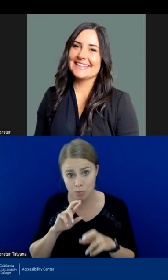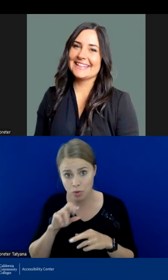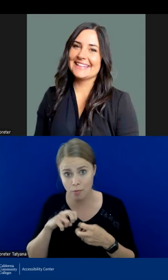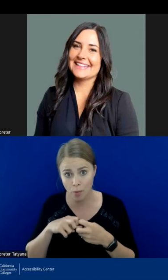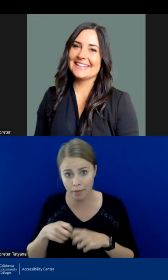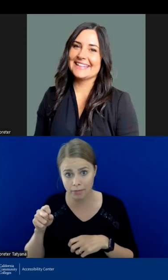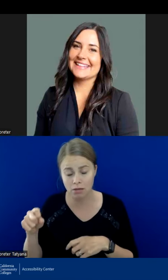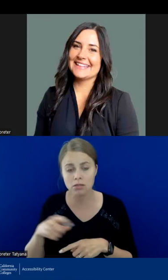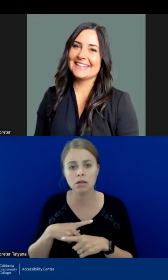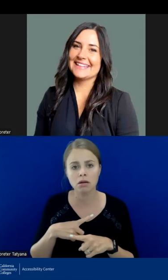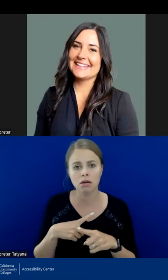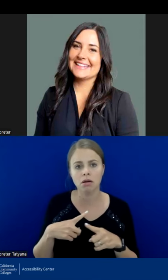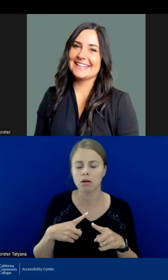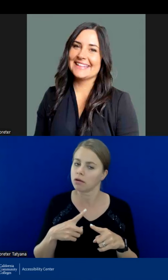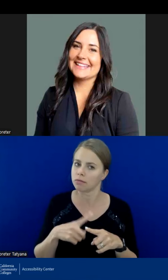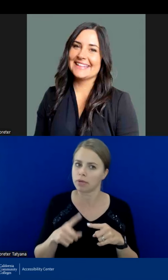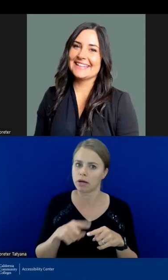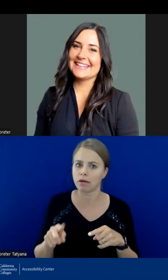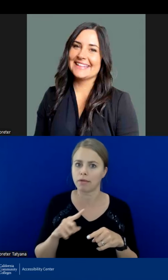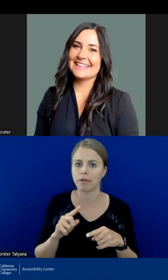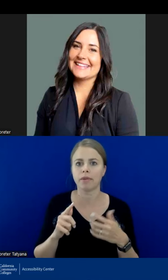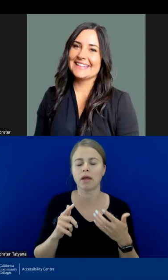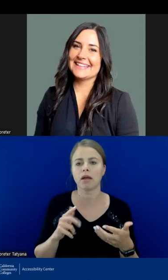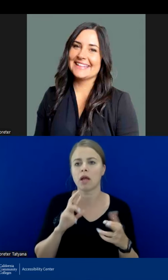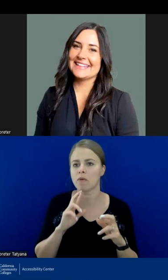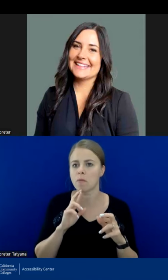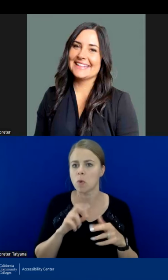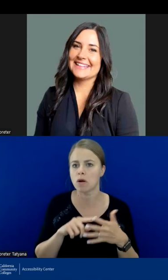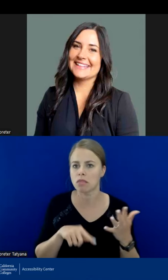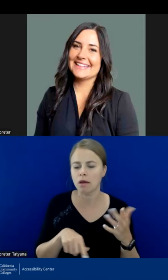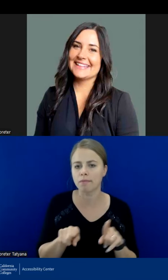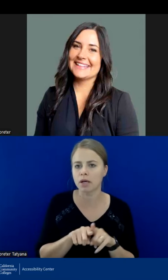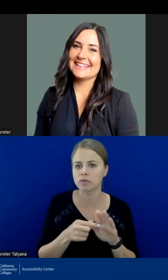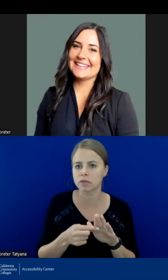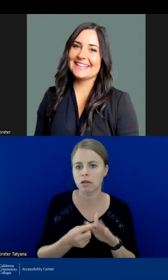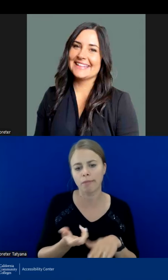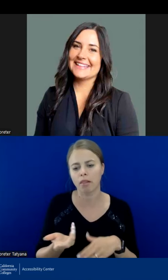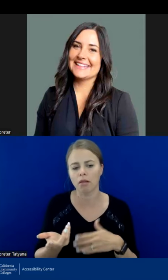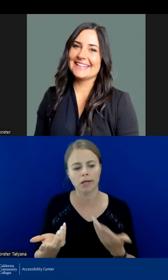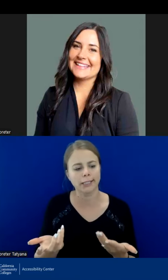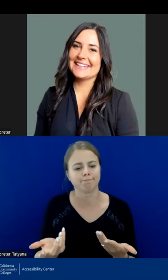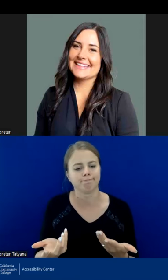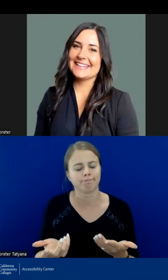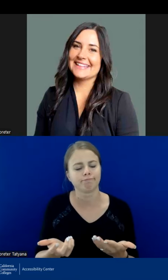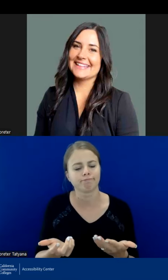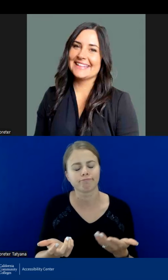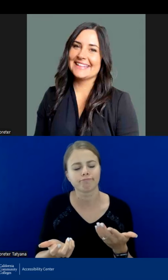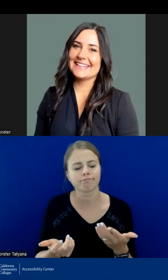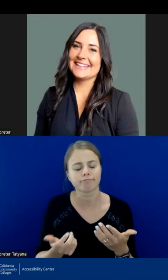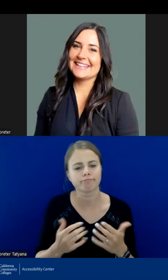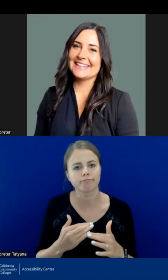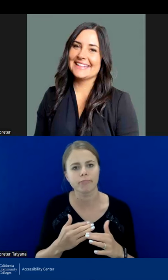they report them as, for example, missing table cell tag.